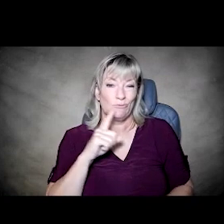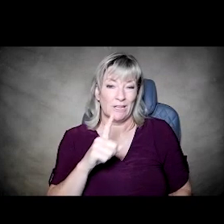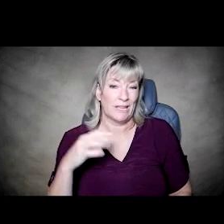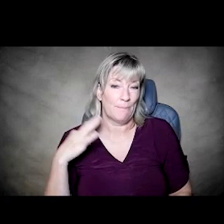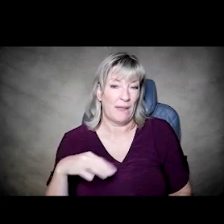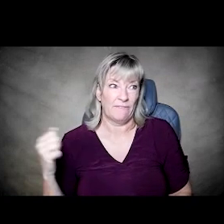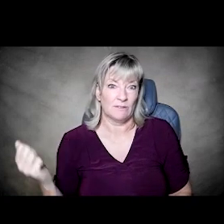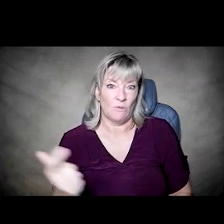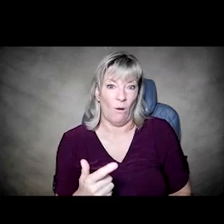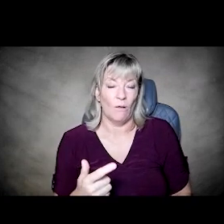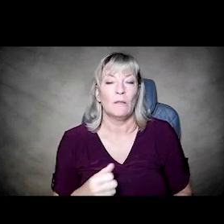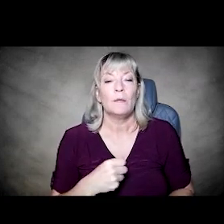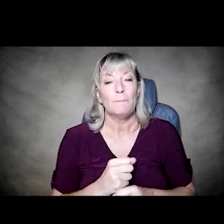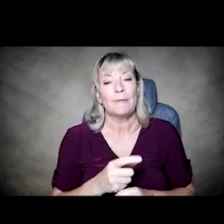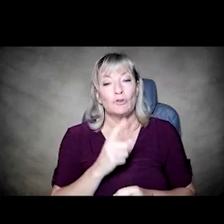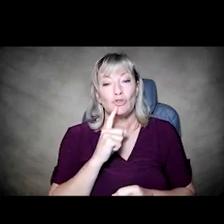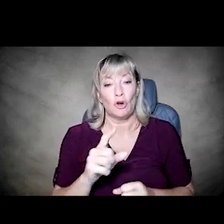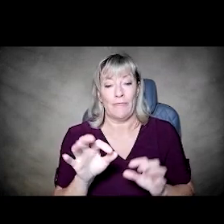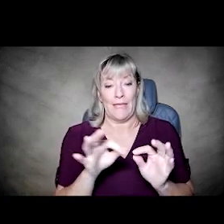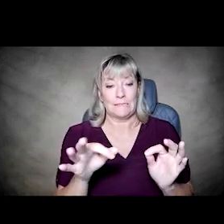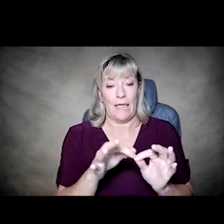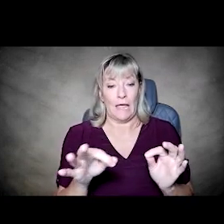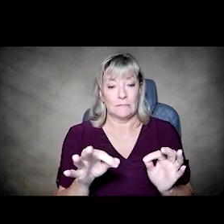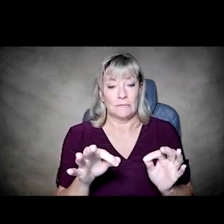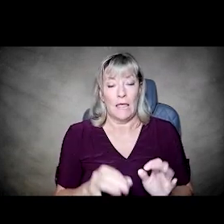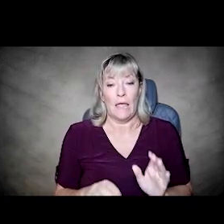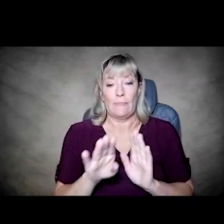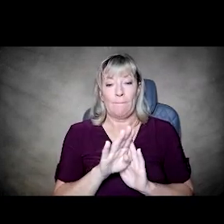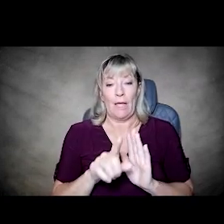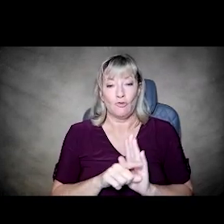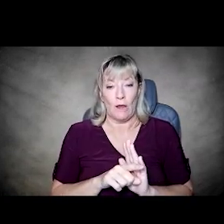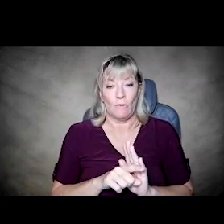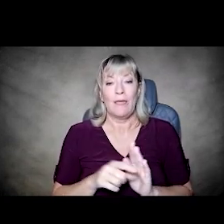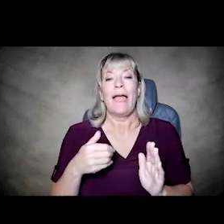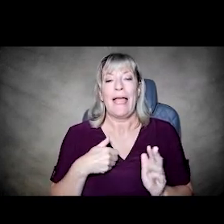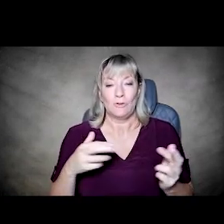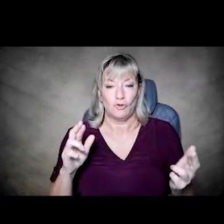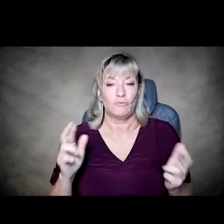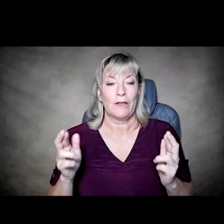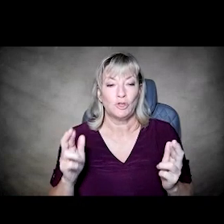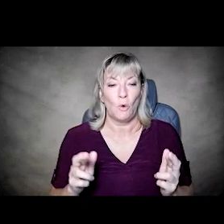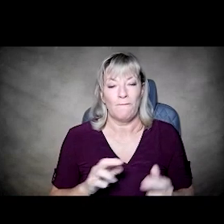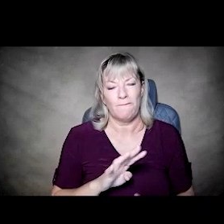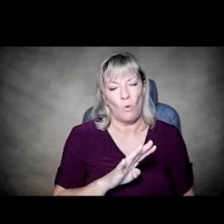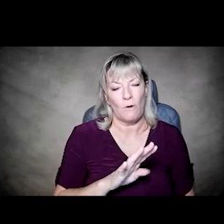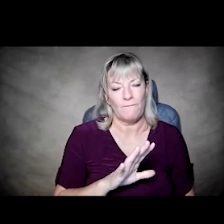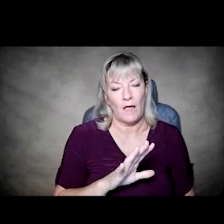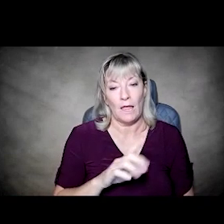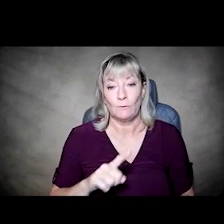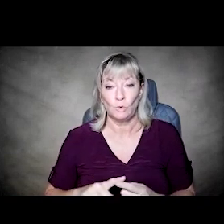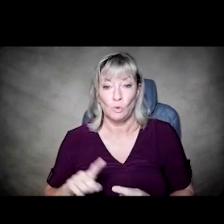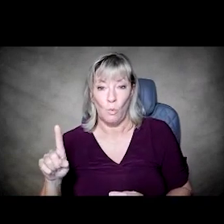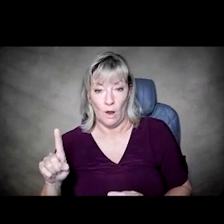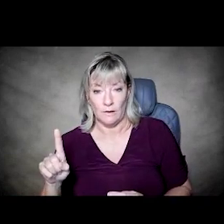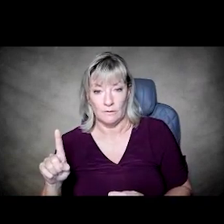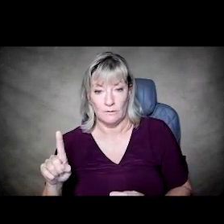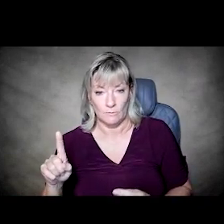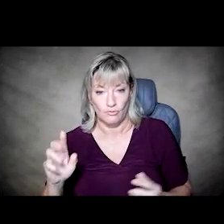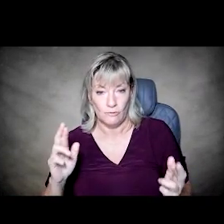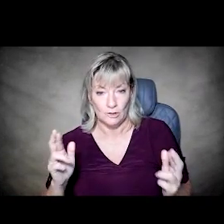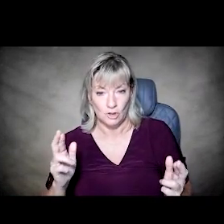Ensure that text over a background meets a contrast ratio of 4:5:1. You can test this